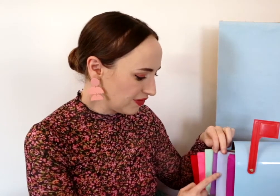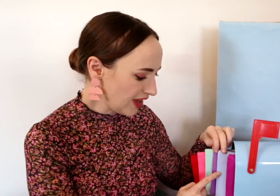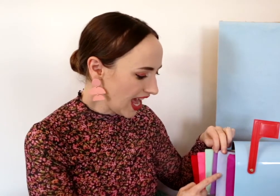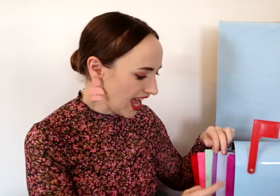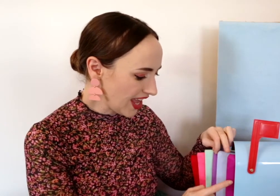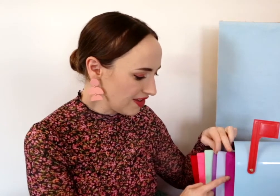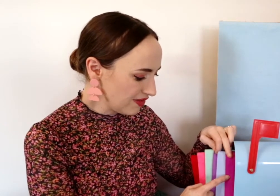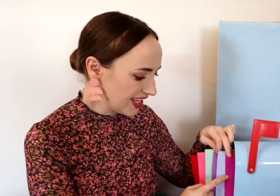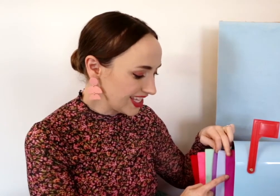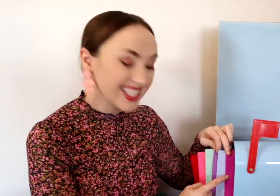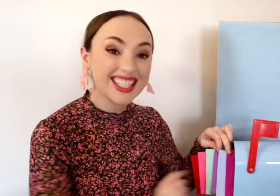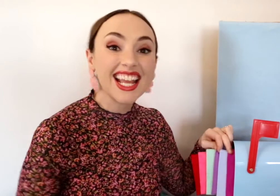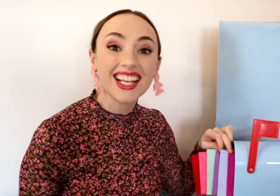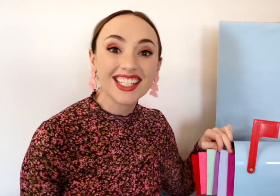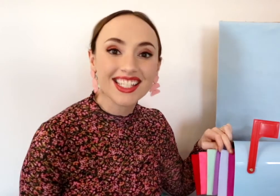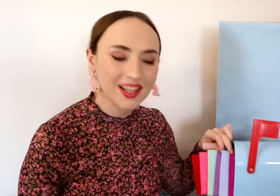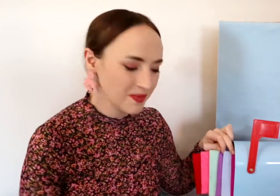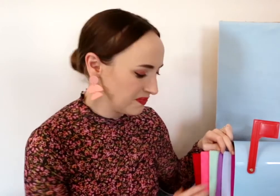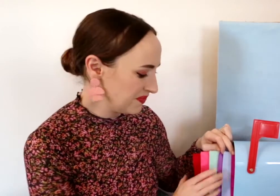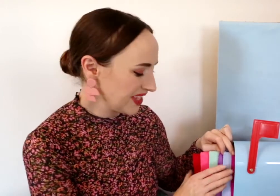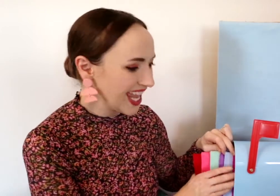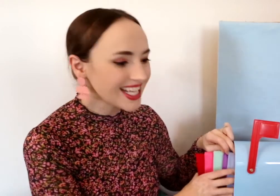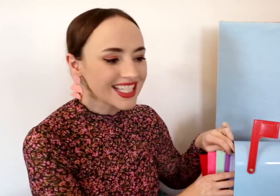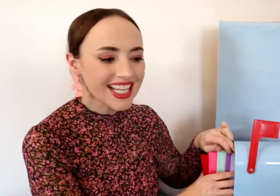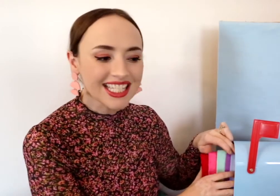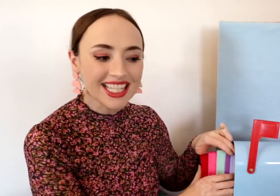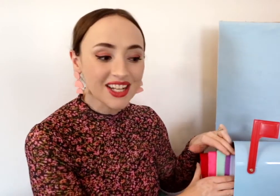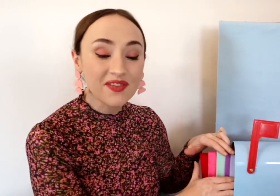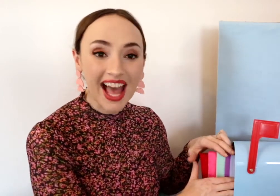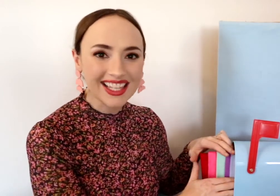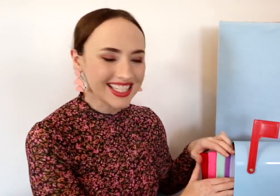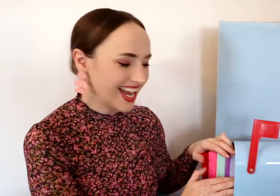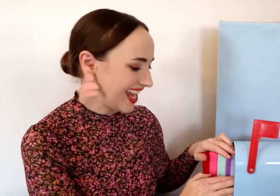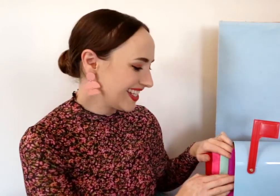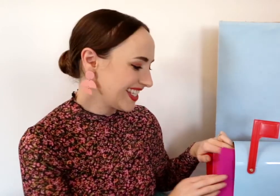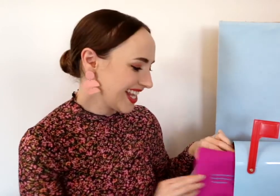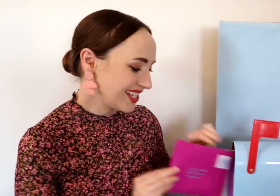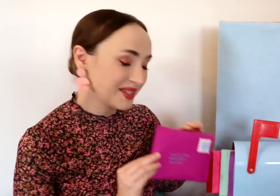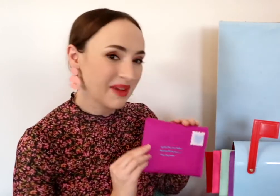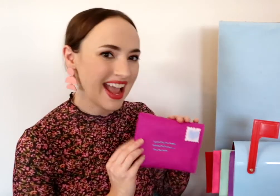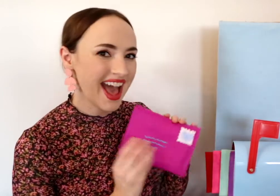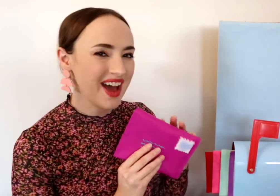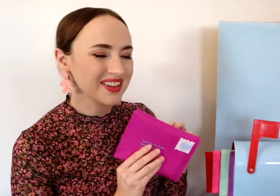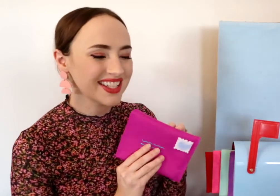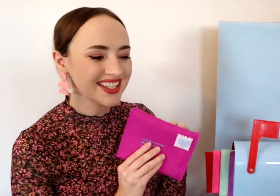five, six! Six little valentines sent to my house.